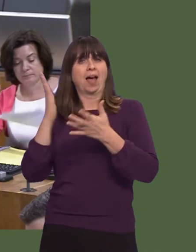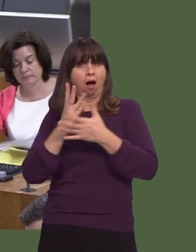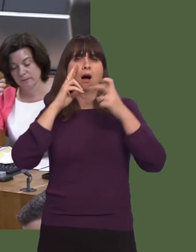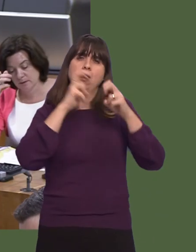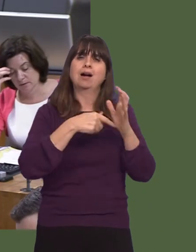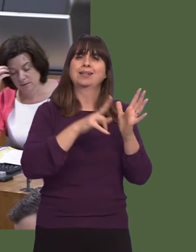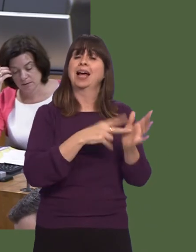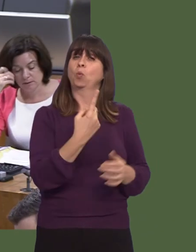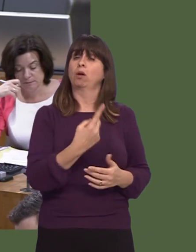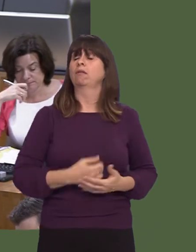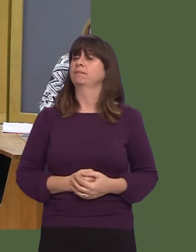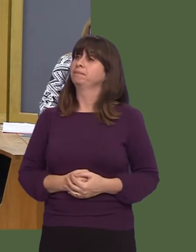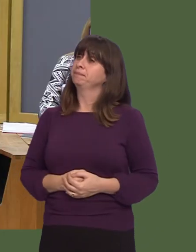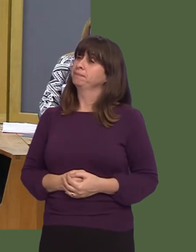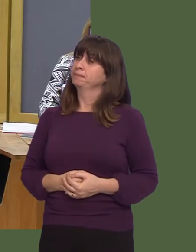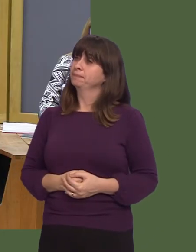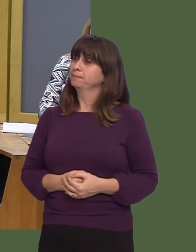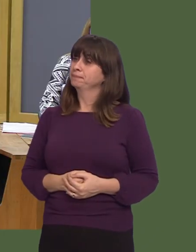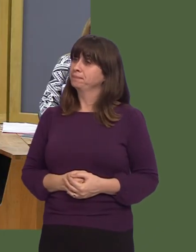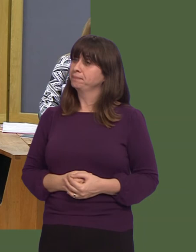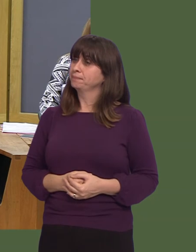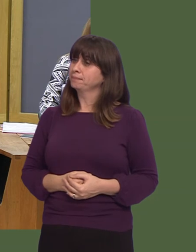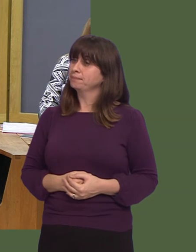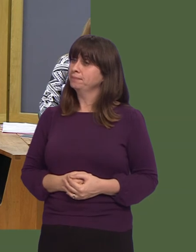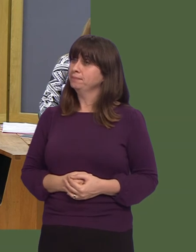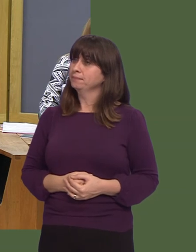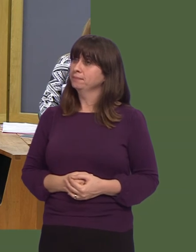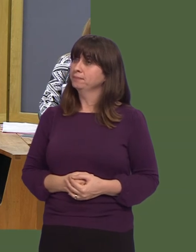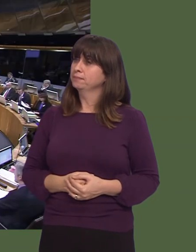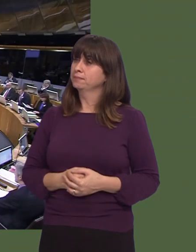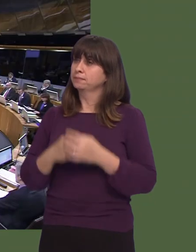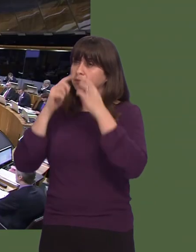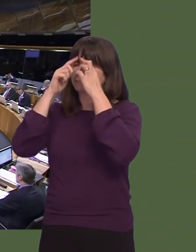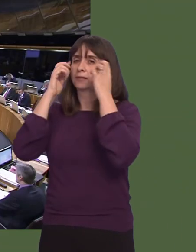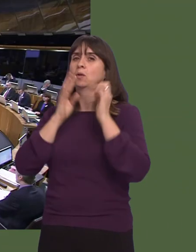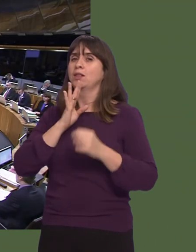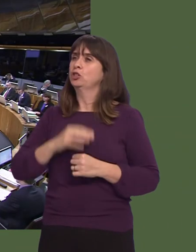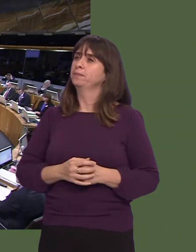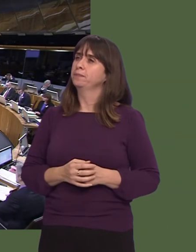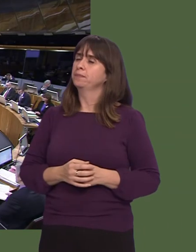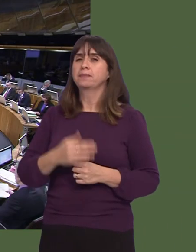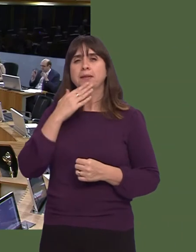Paul Davies AM: 9. A wnaiff y Prif Weinidog amlinellu beth y mae Llywodraeth Cymru yn